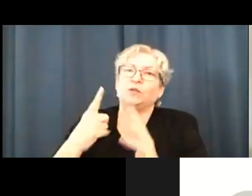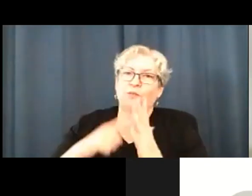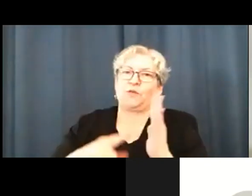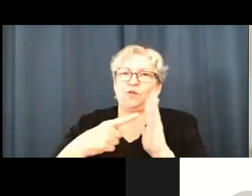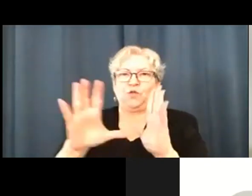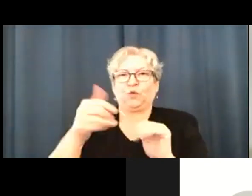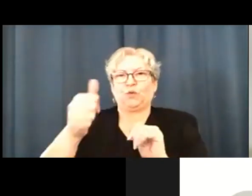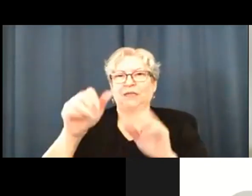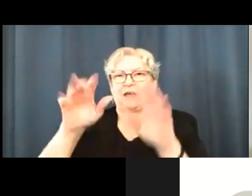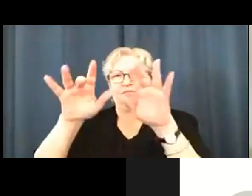Thank you. - Thank you, Matt.